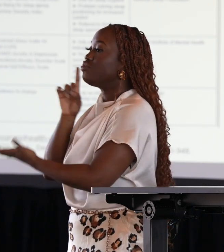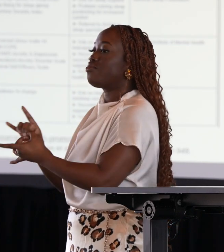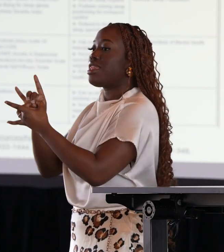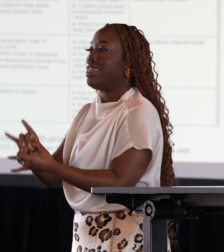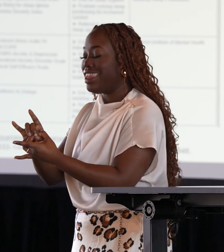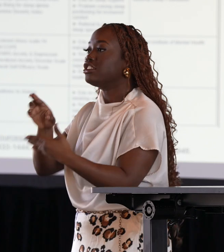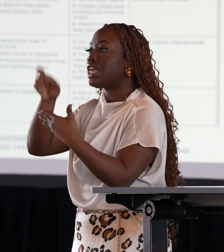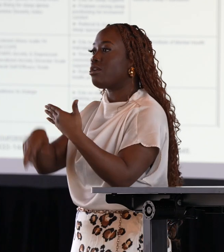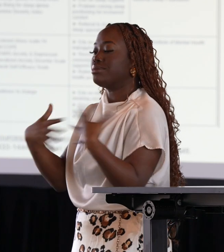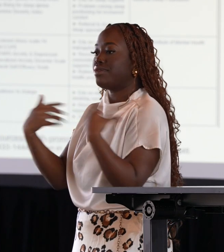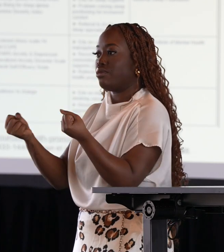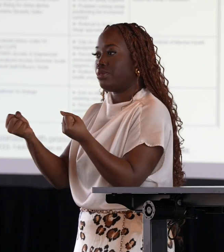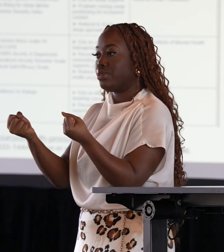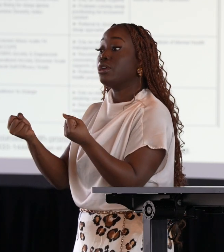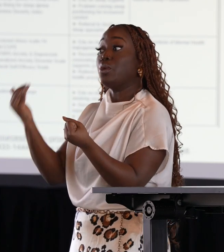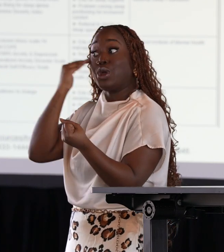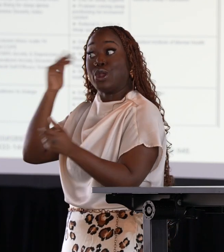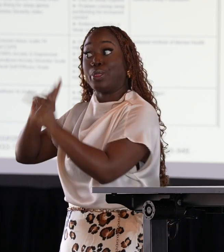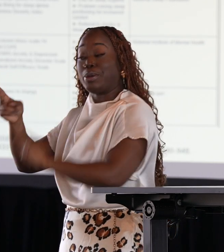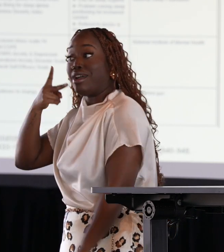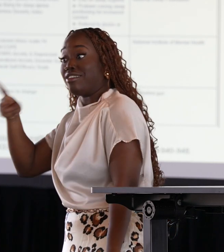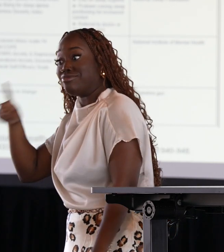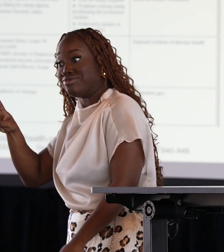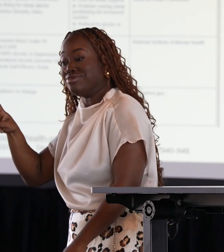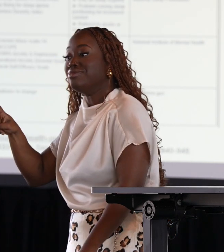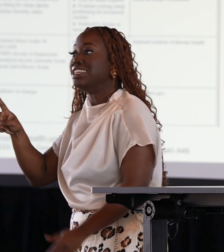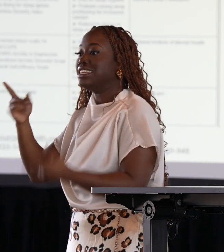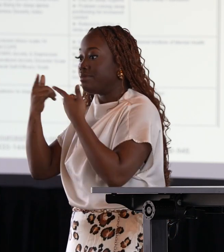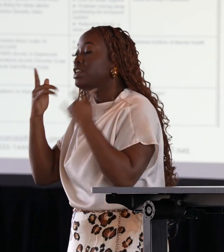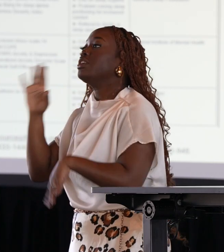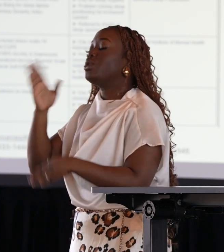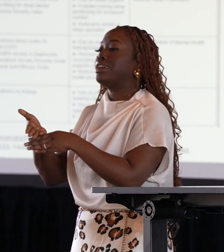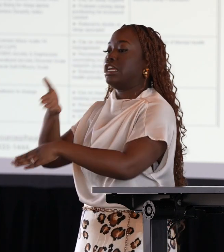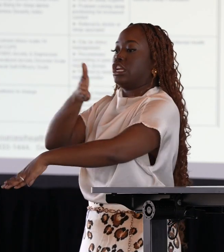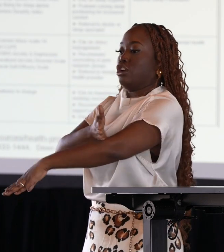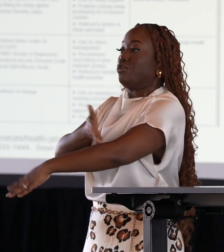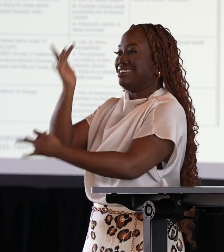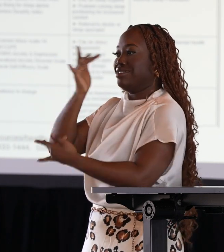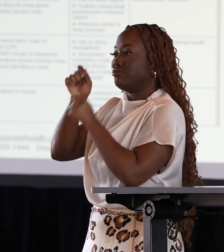outcomes. We know that those who smoke to have MS that will increase the disease progression. Okay, so these are